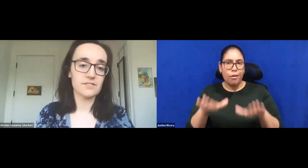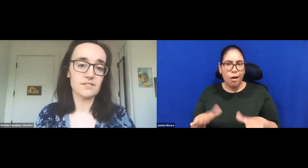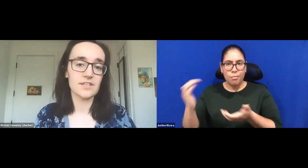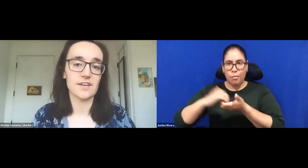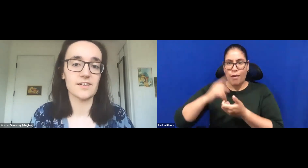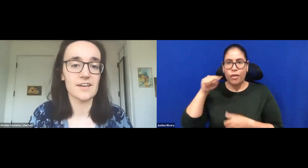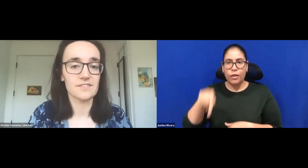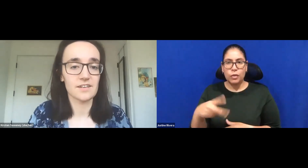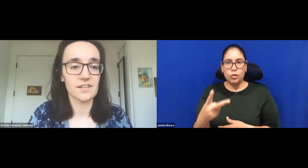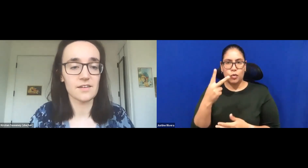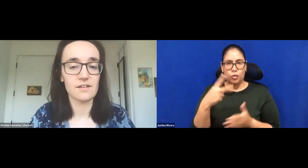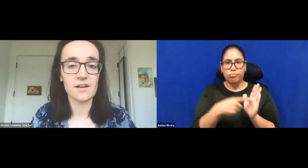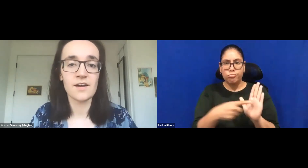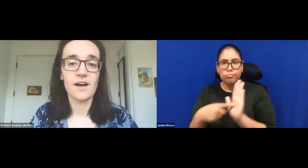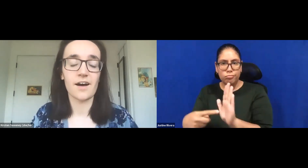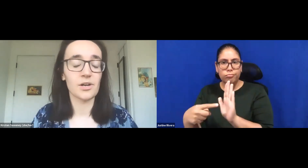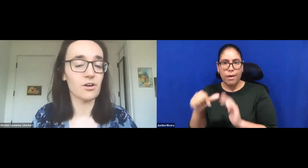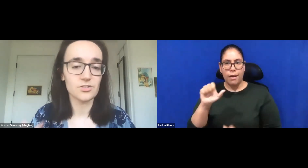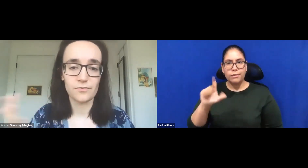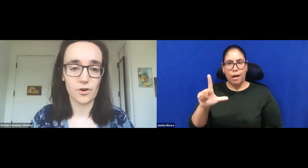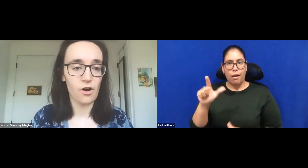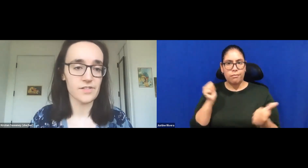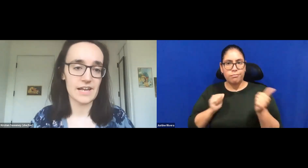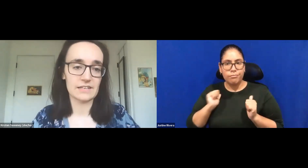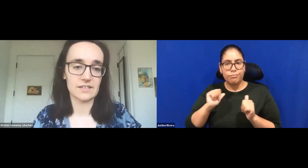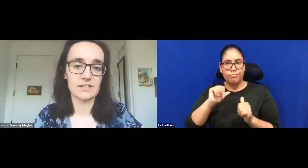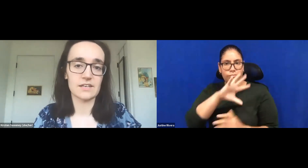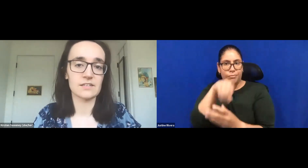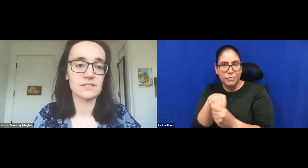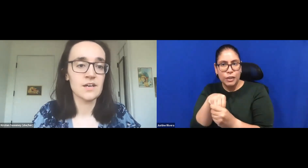series on ASL in theater, and also for all that Hands On does